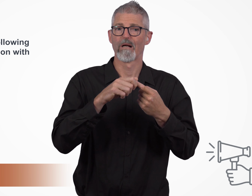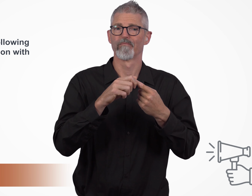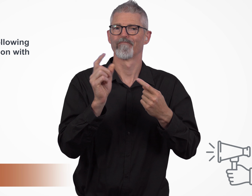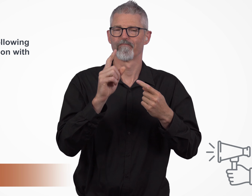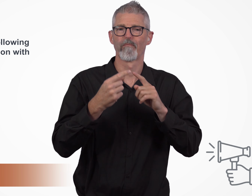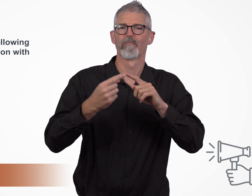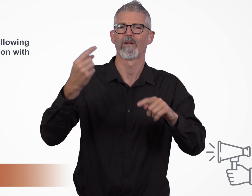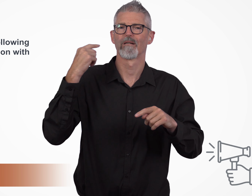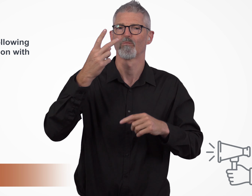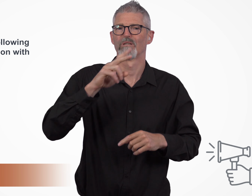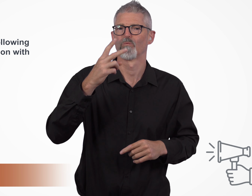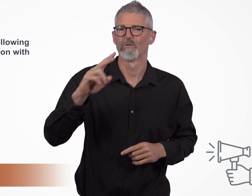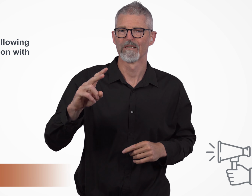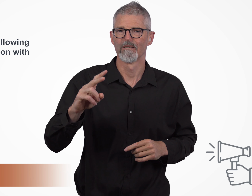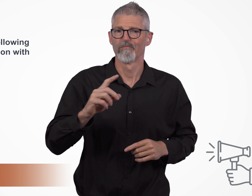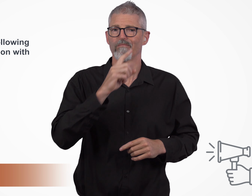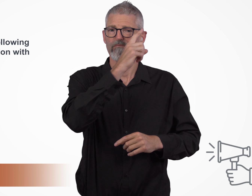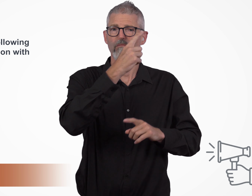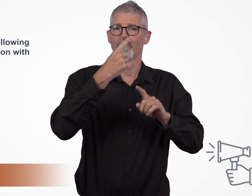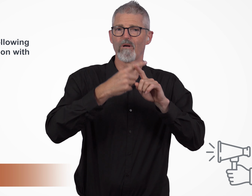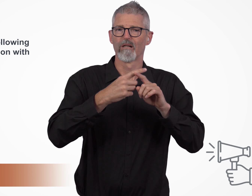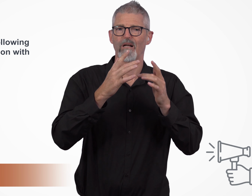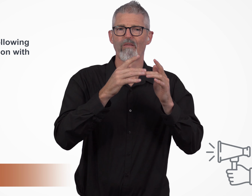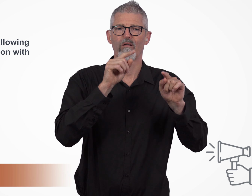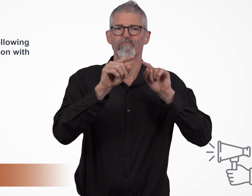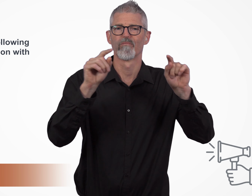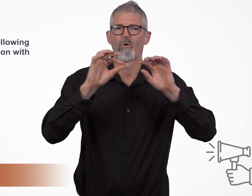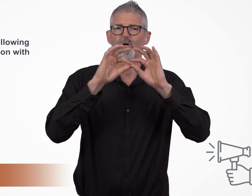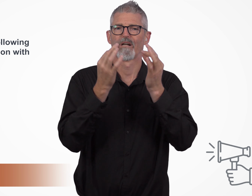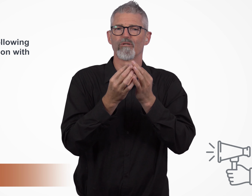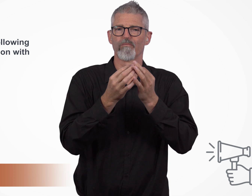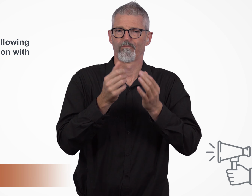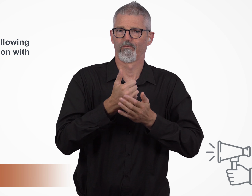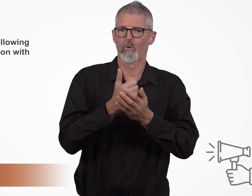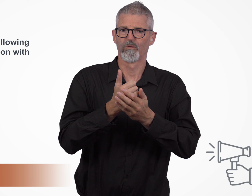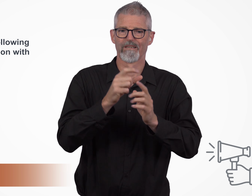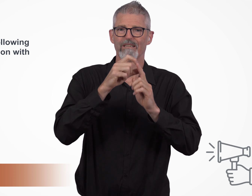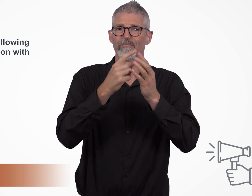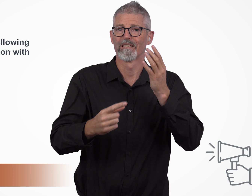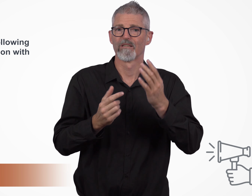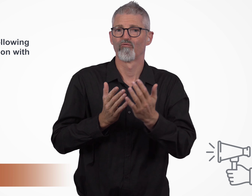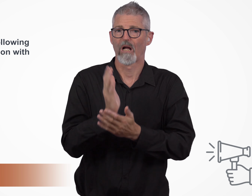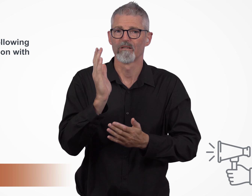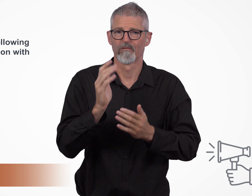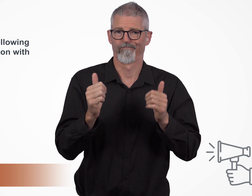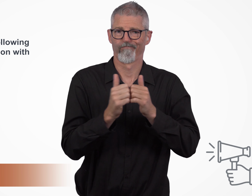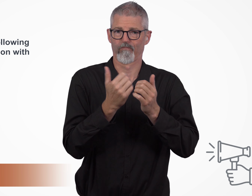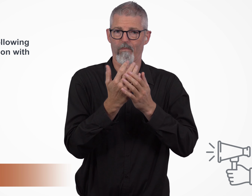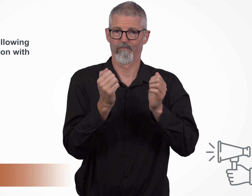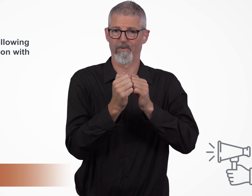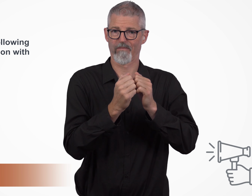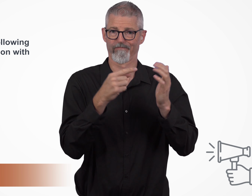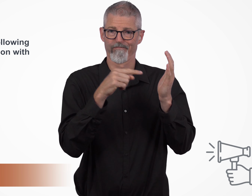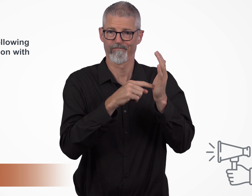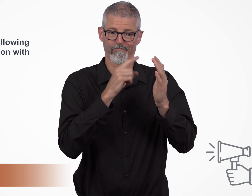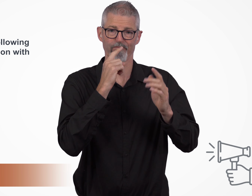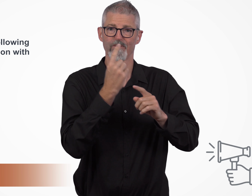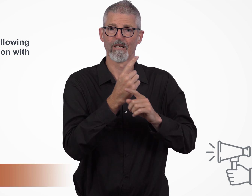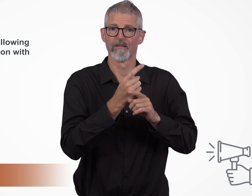• Position Paper on Segregation In 2020, CYDA and other disability rights and advocacy organisations endorsed a position paper1 titled